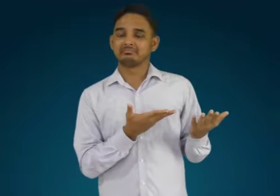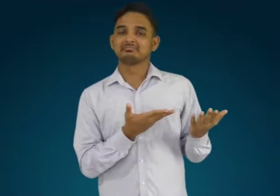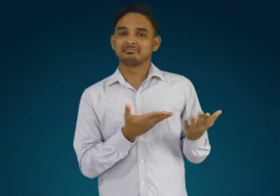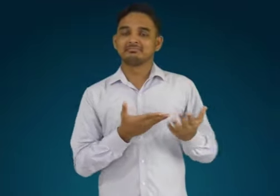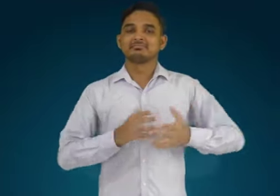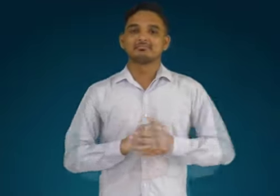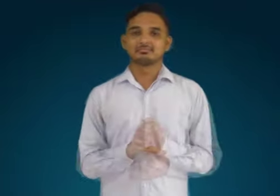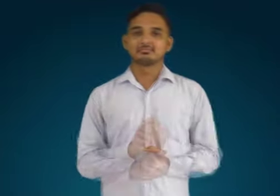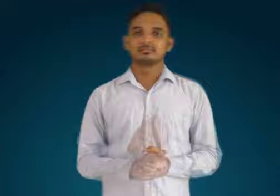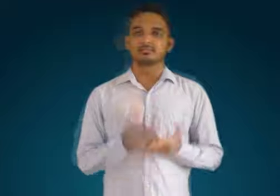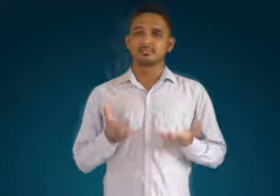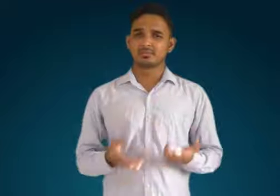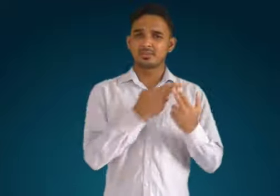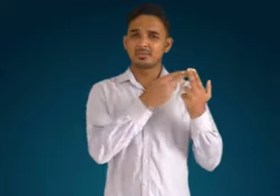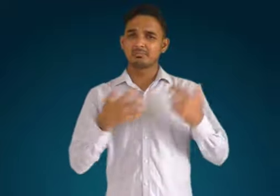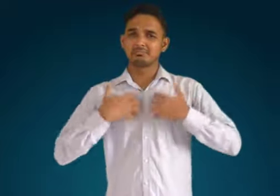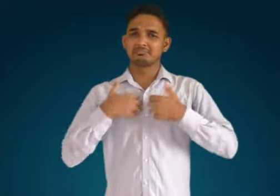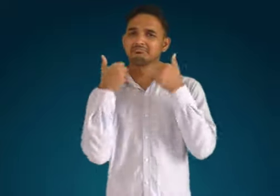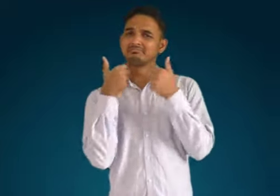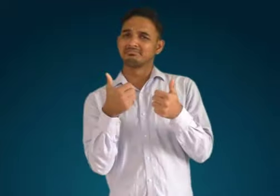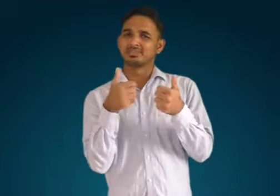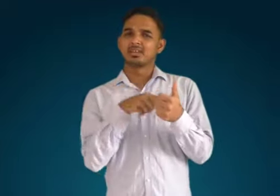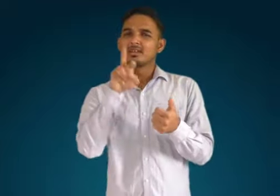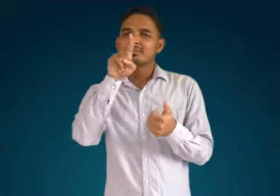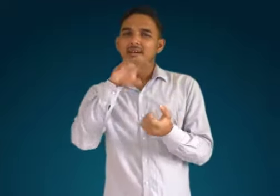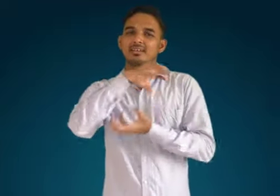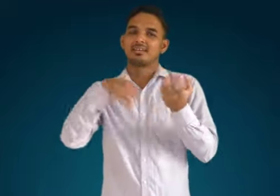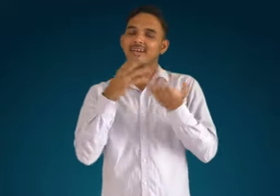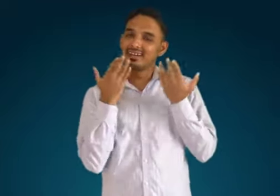did you see how excited the children were our playway strategy clarifies the